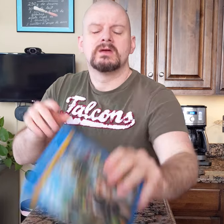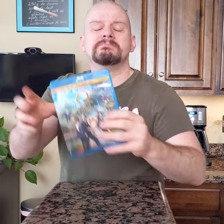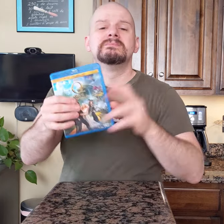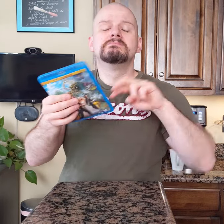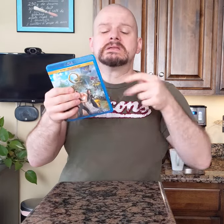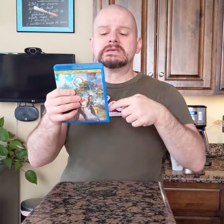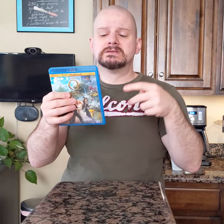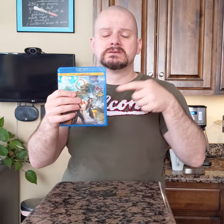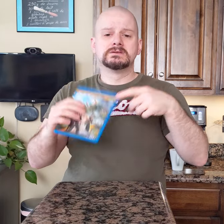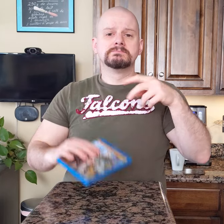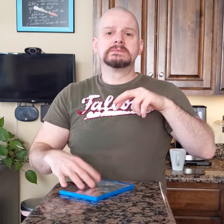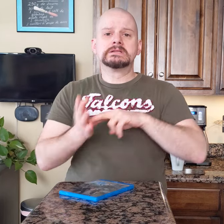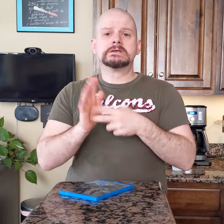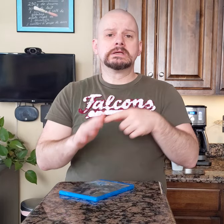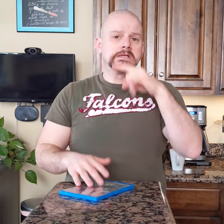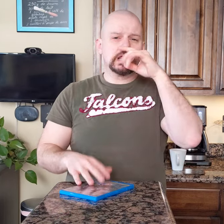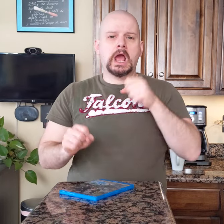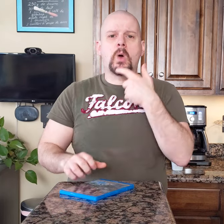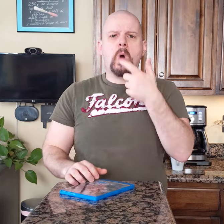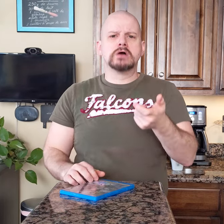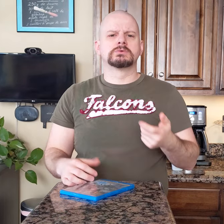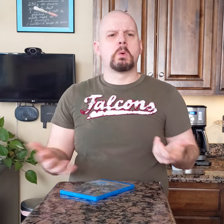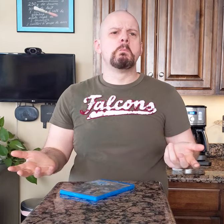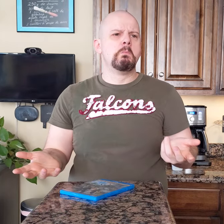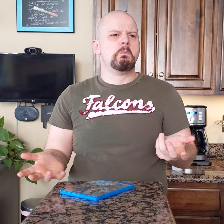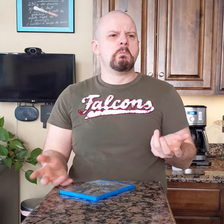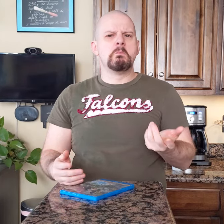This means children can watch it